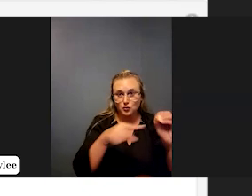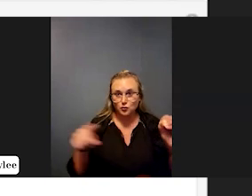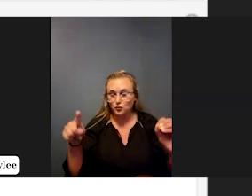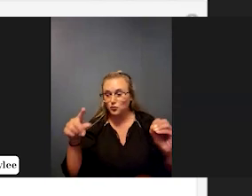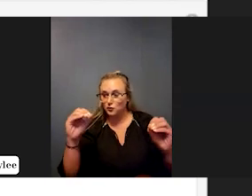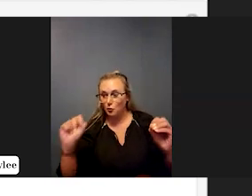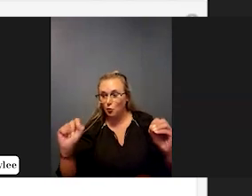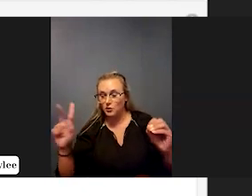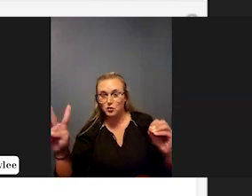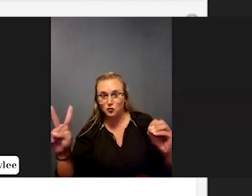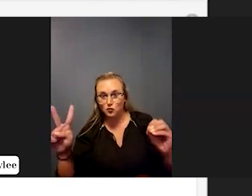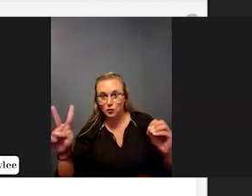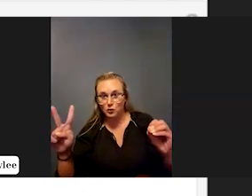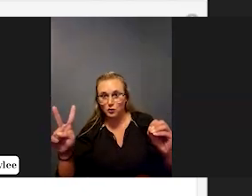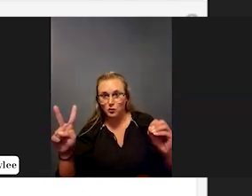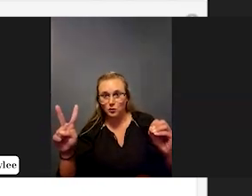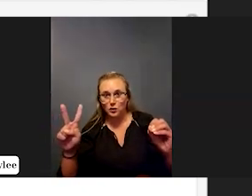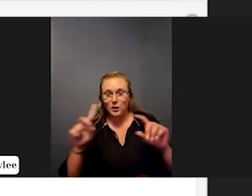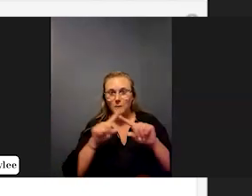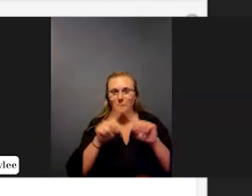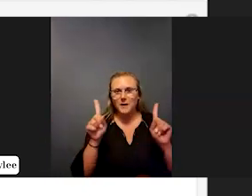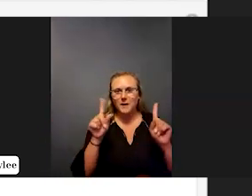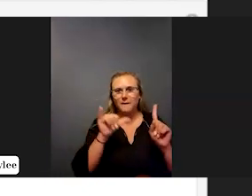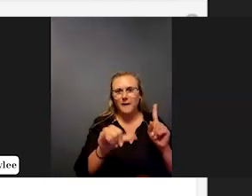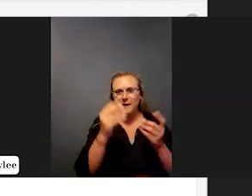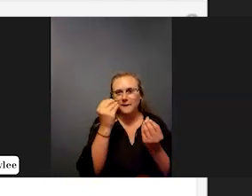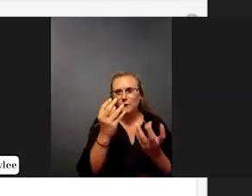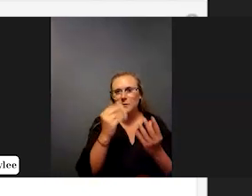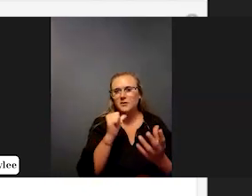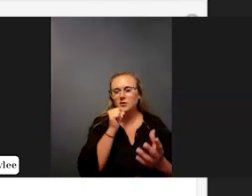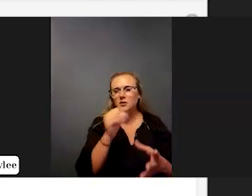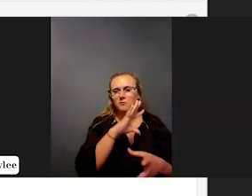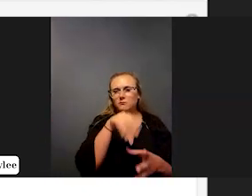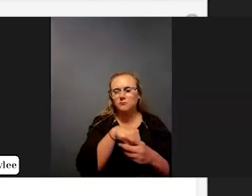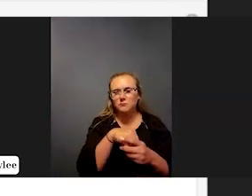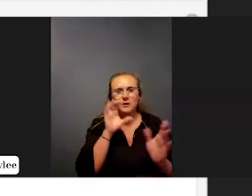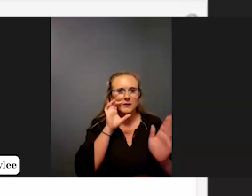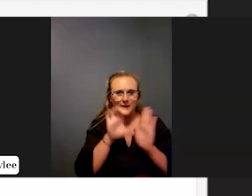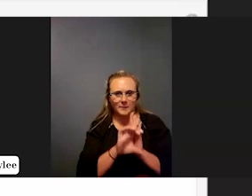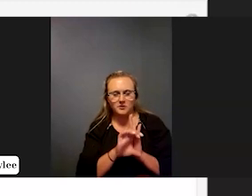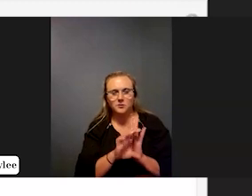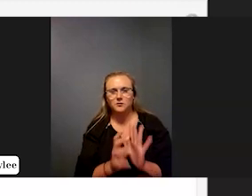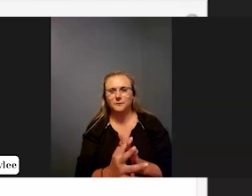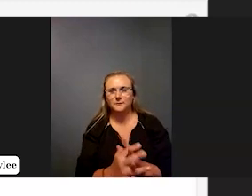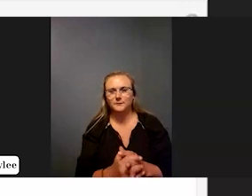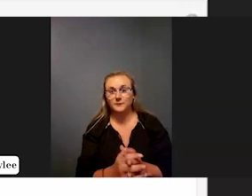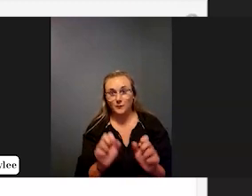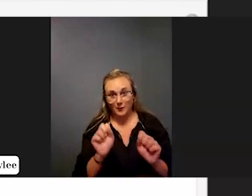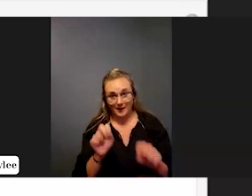But that information isn't in the image. Um, we can see it invert visually.